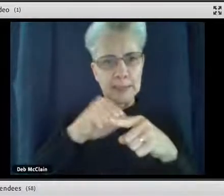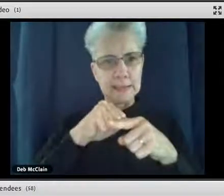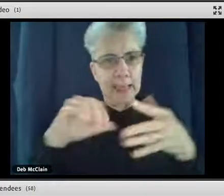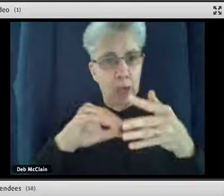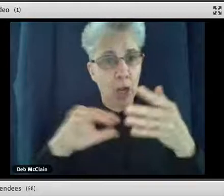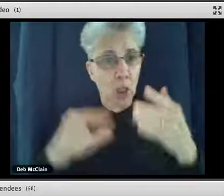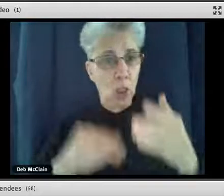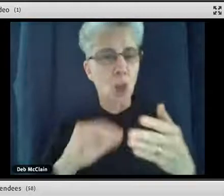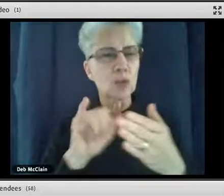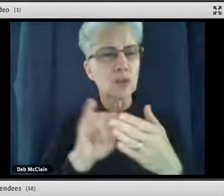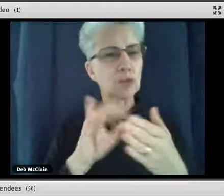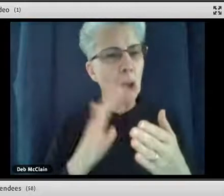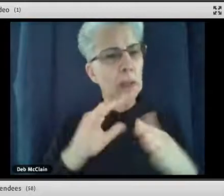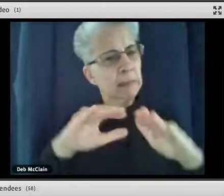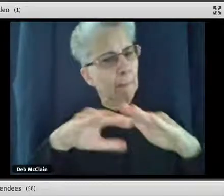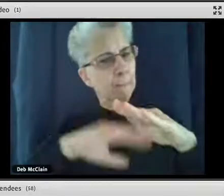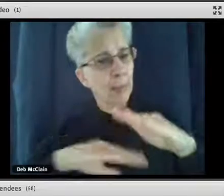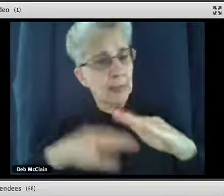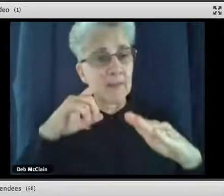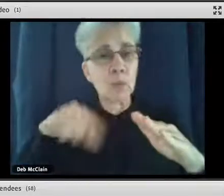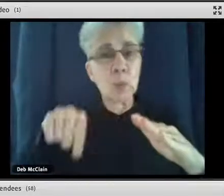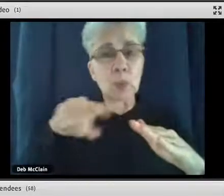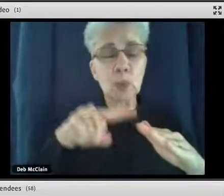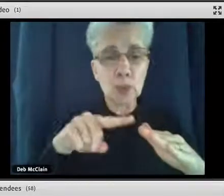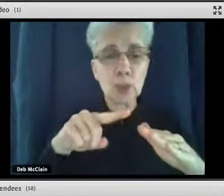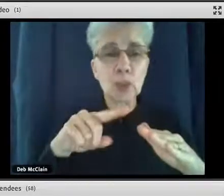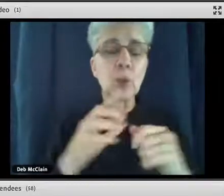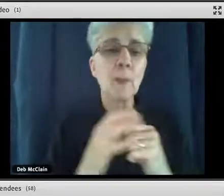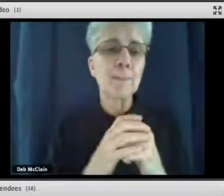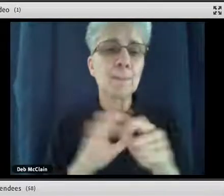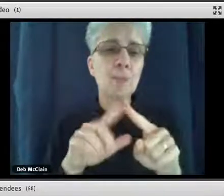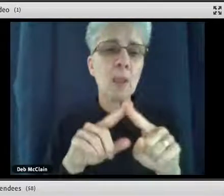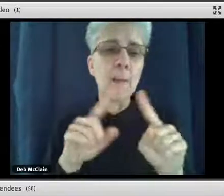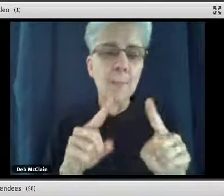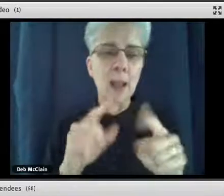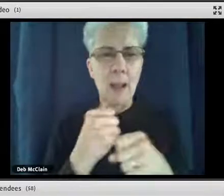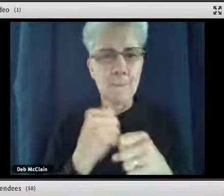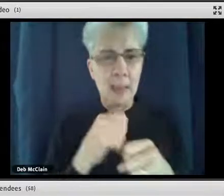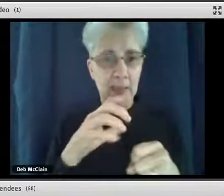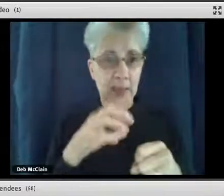So this stuff may seem very basic to you, but I'm making the assumption